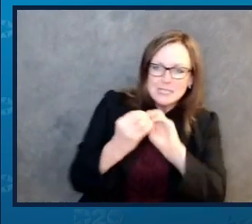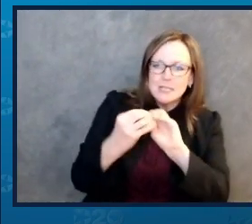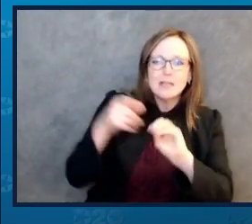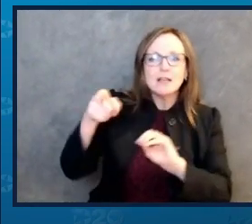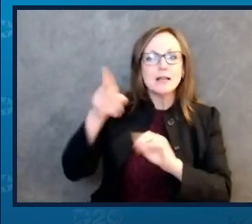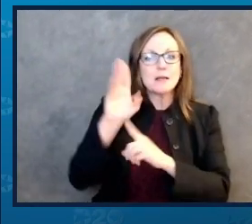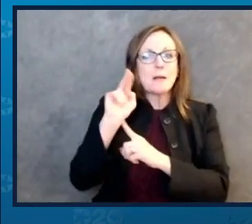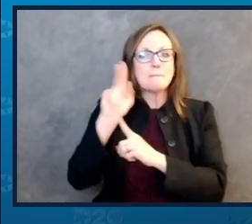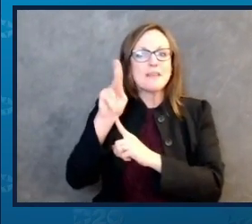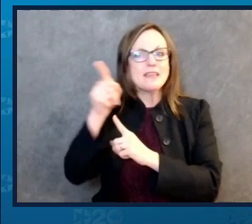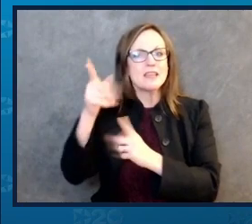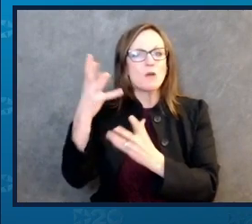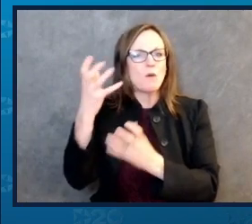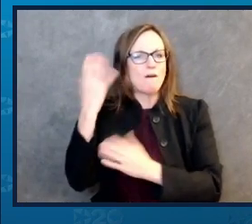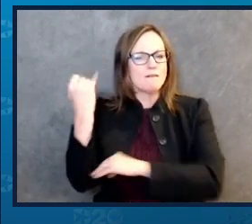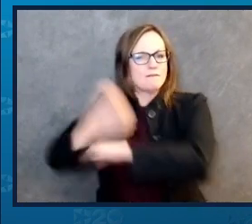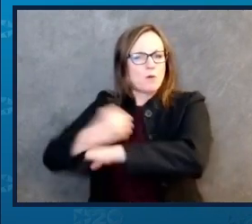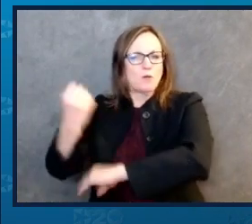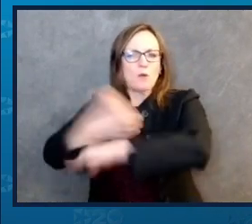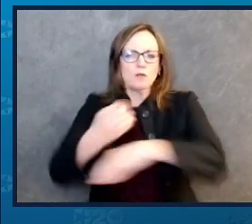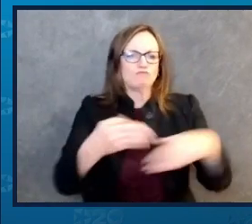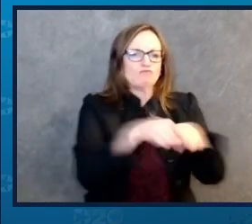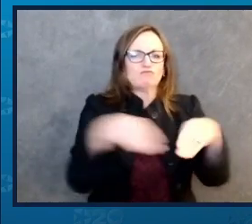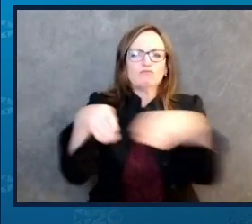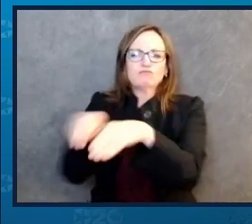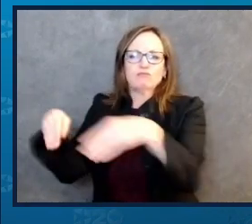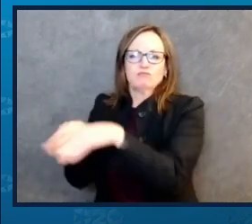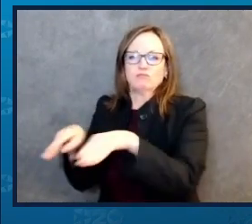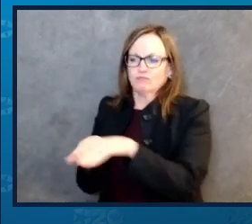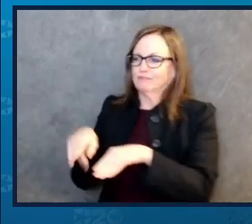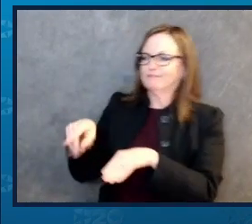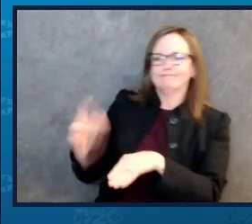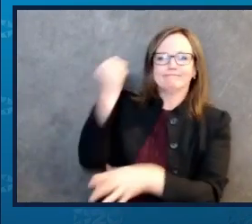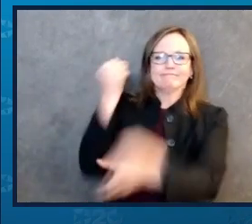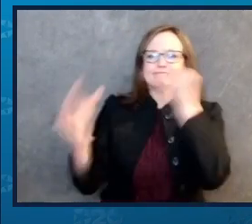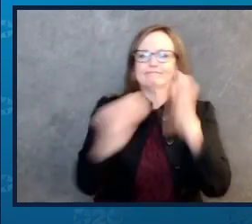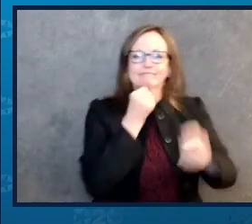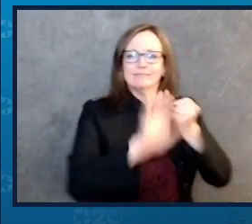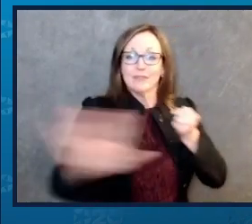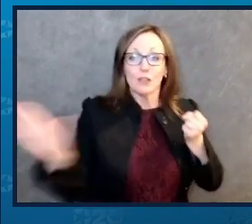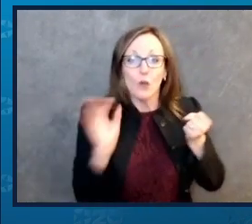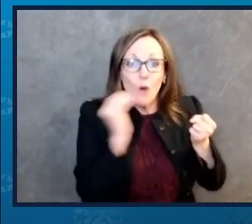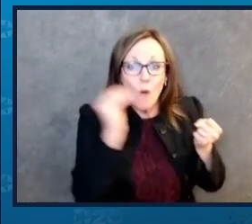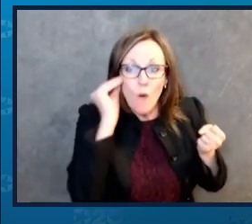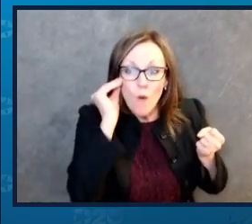HIS FAMILY. HOW AS SINGLE FATHER, JOE WOULD